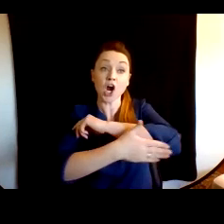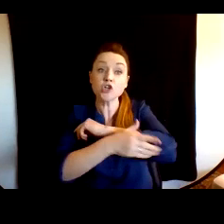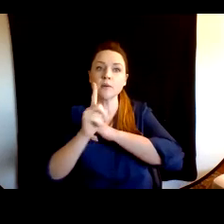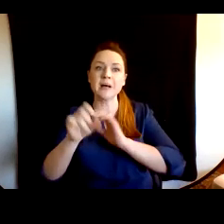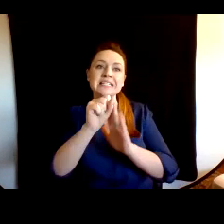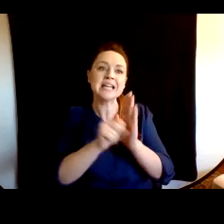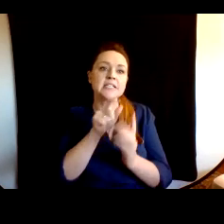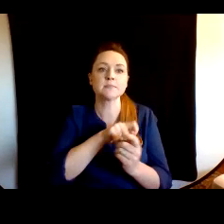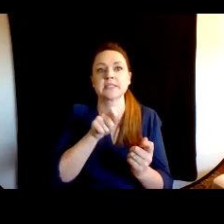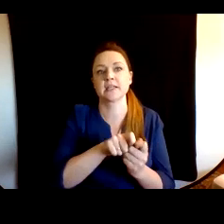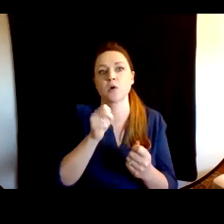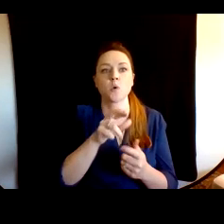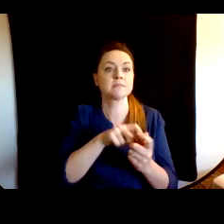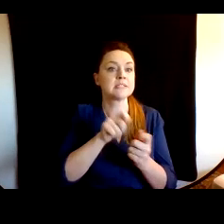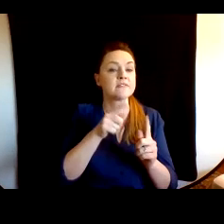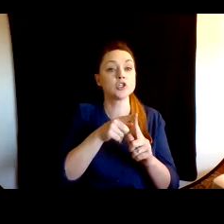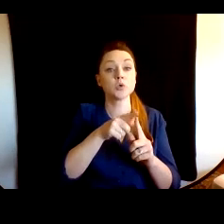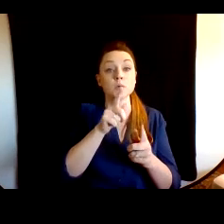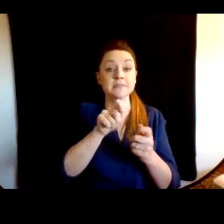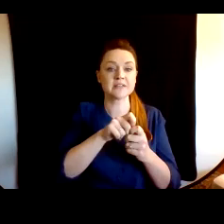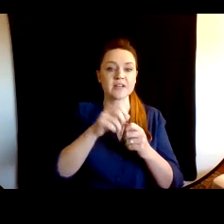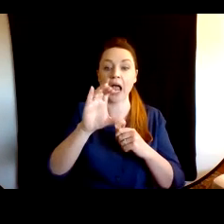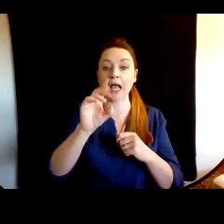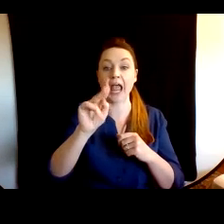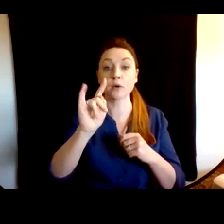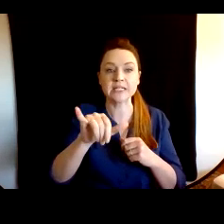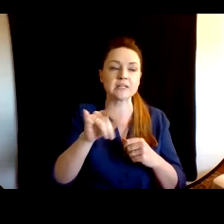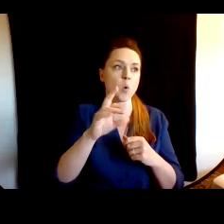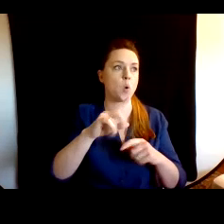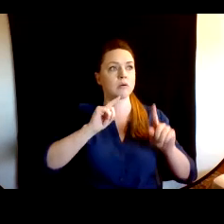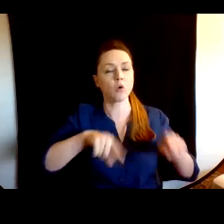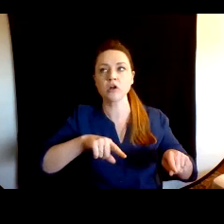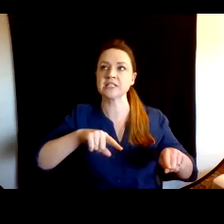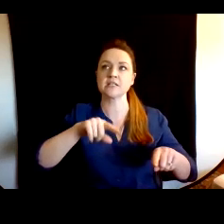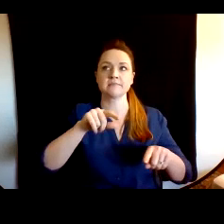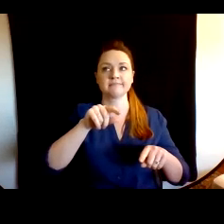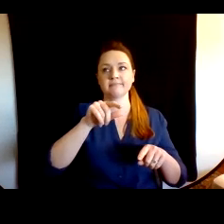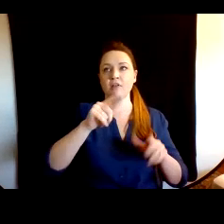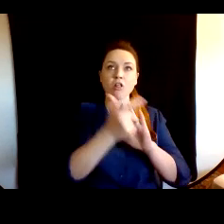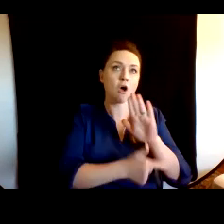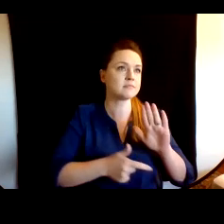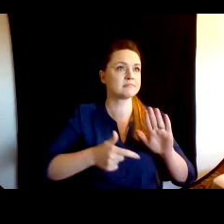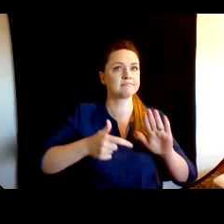or it is specific to a particular county. And if there are ordinances or laws or regulatory measures that are in place